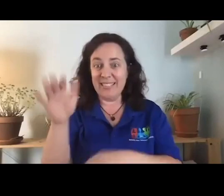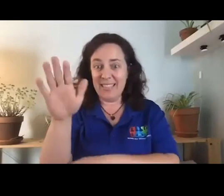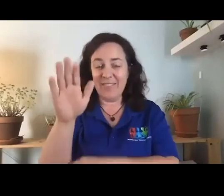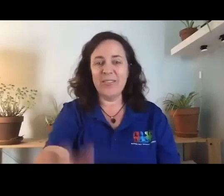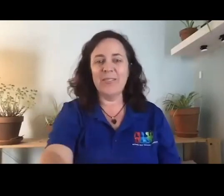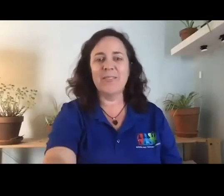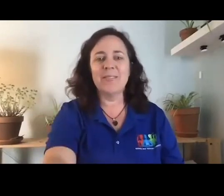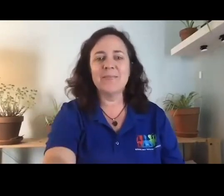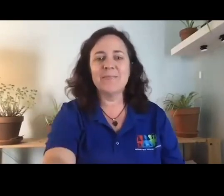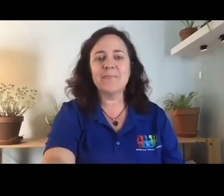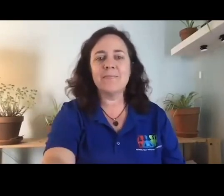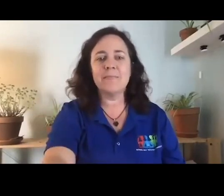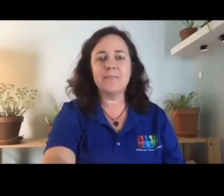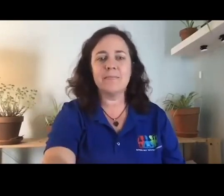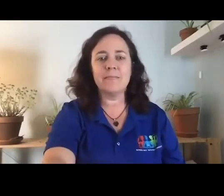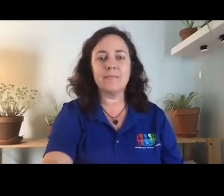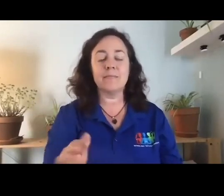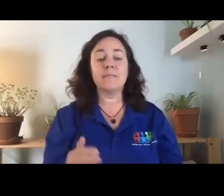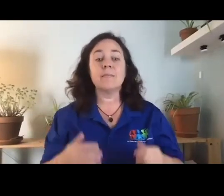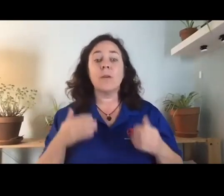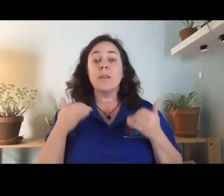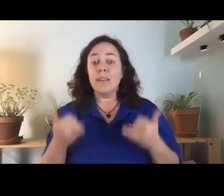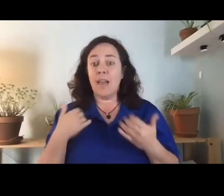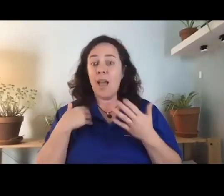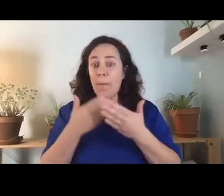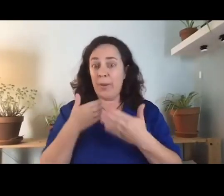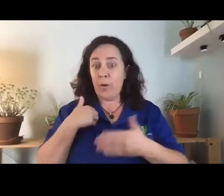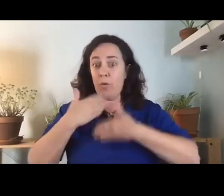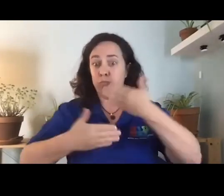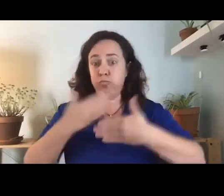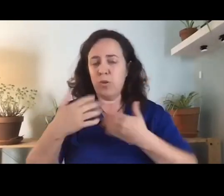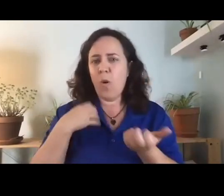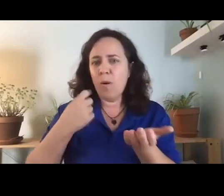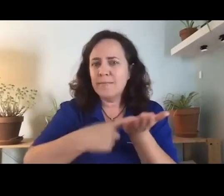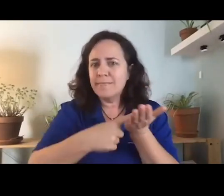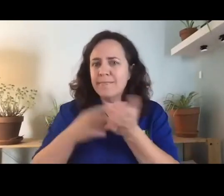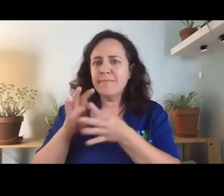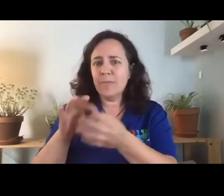here with us today for day two.